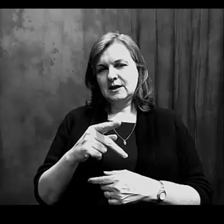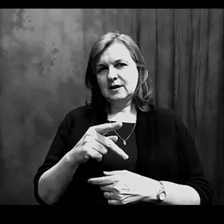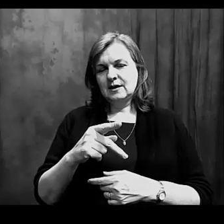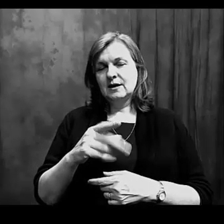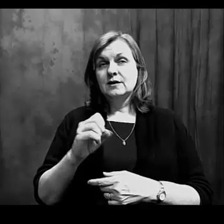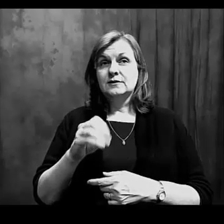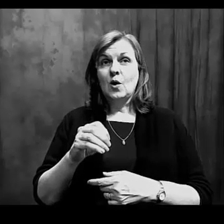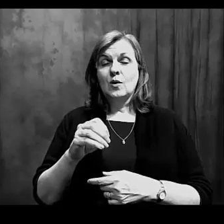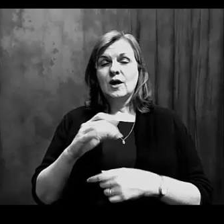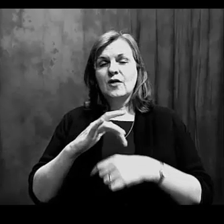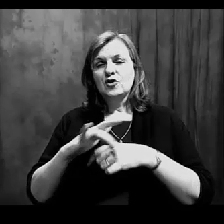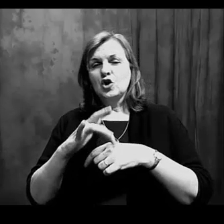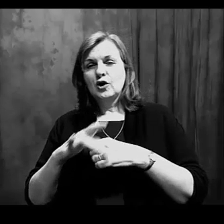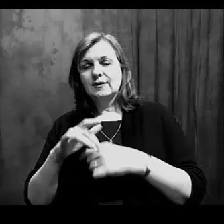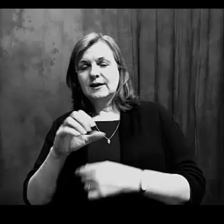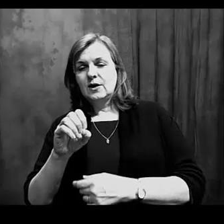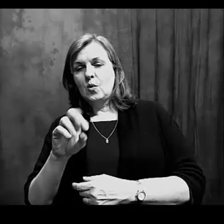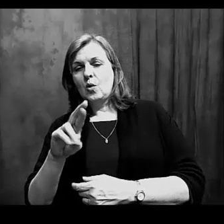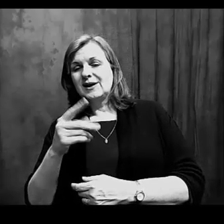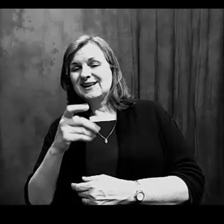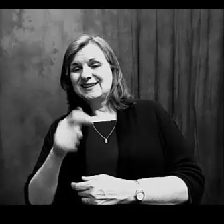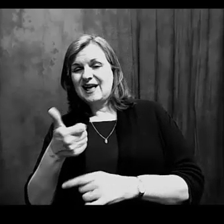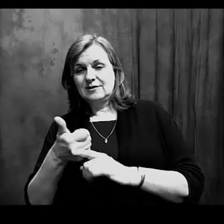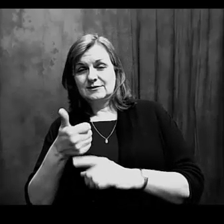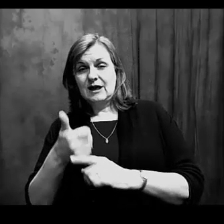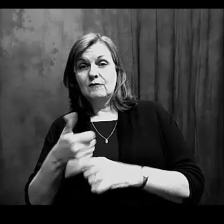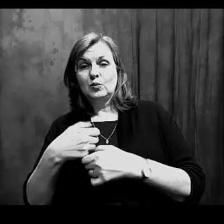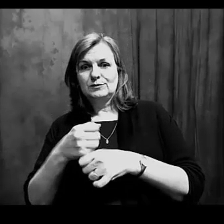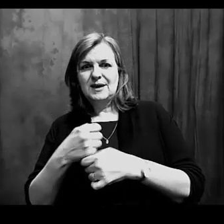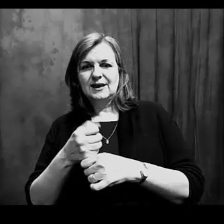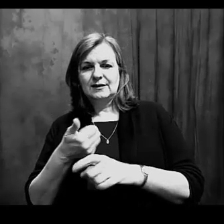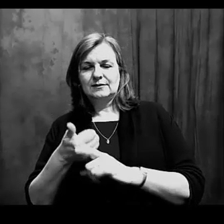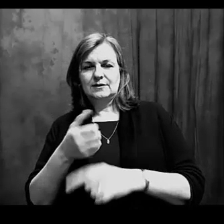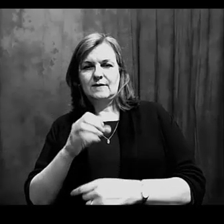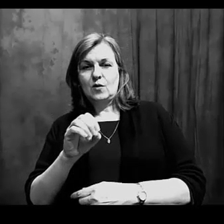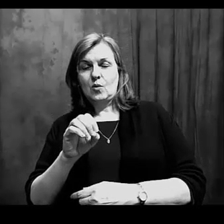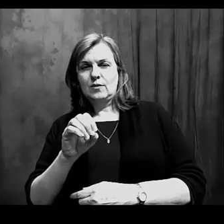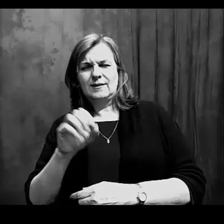that this early organelle was actually generating its own ATP so what benefit does